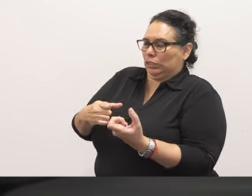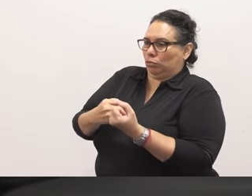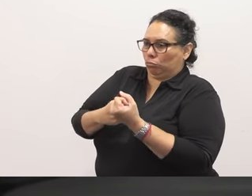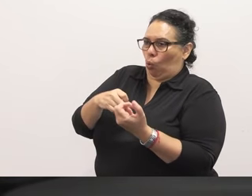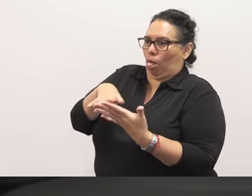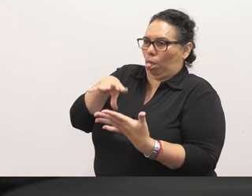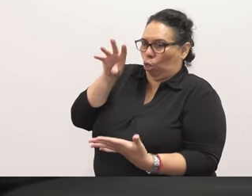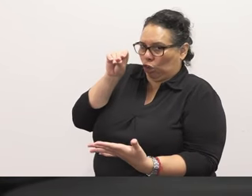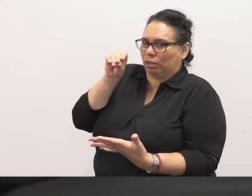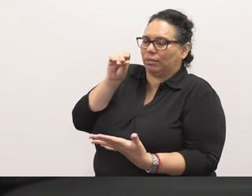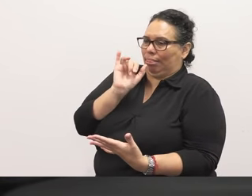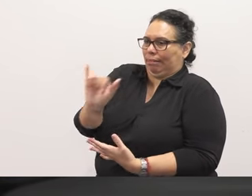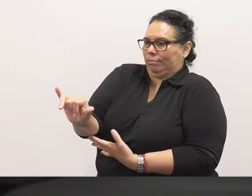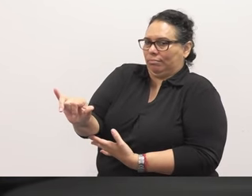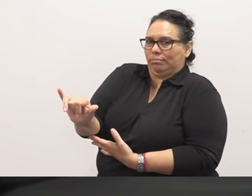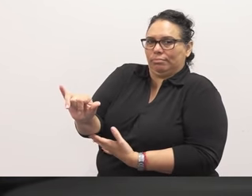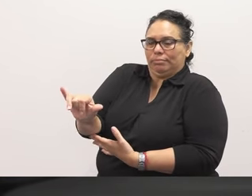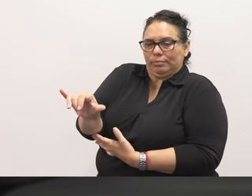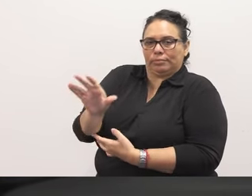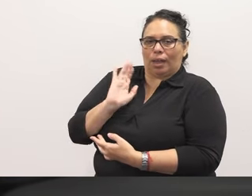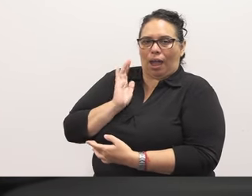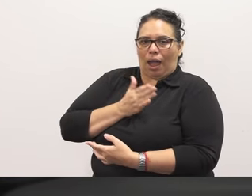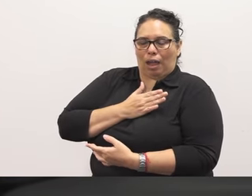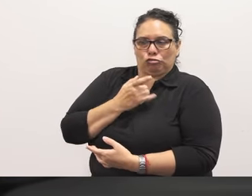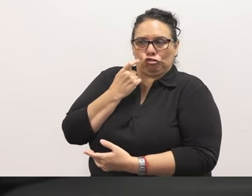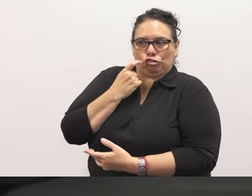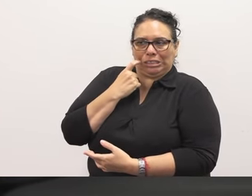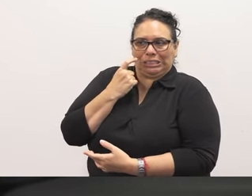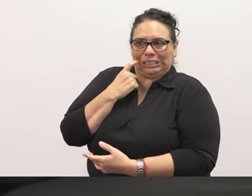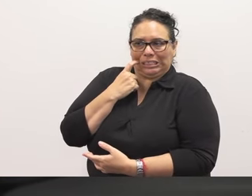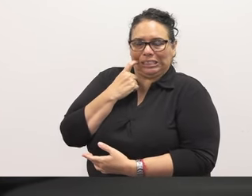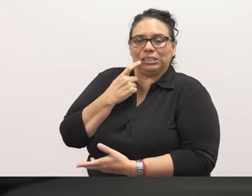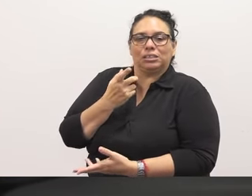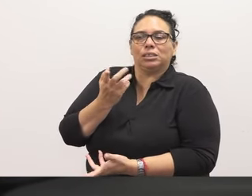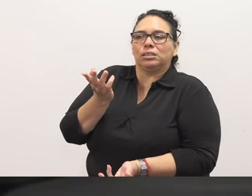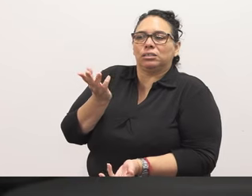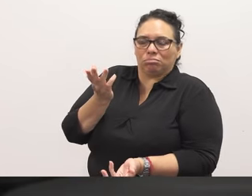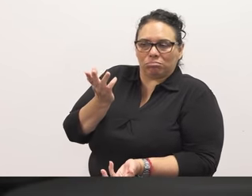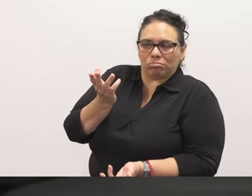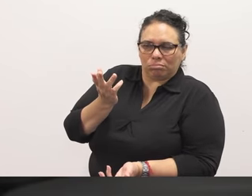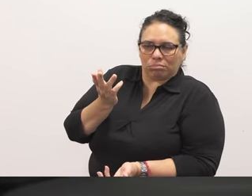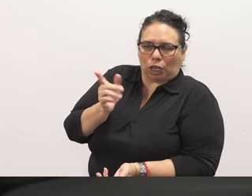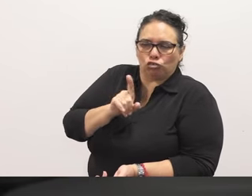And in our most recent CIV in the spring, we noticed some real positive practices